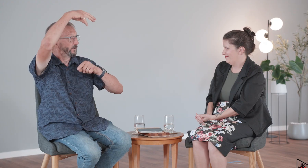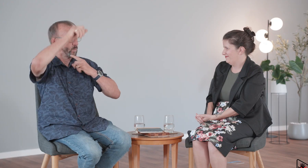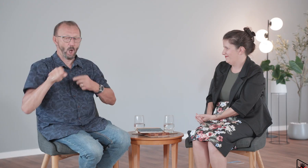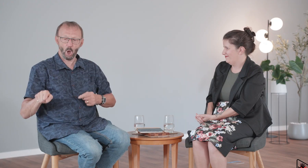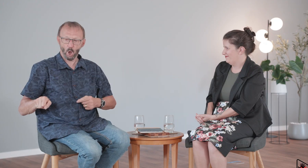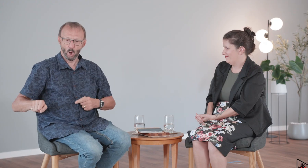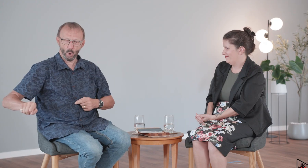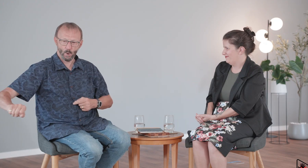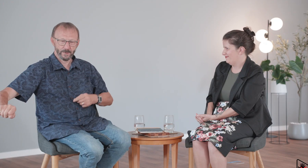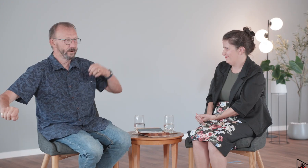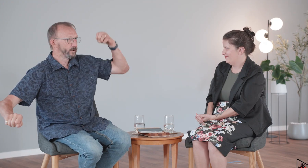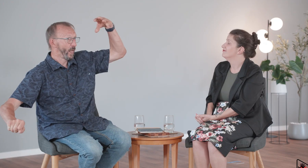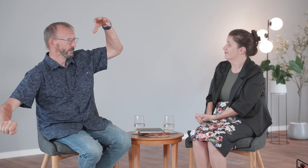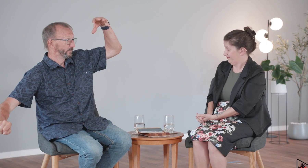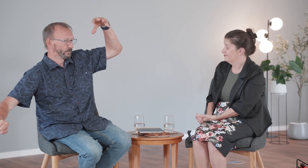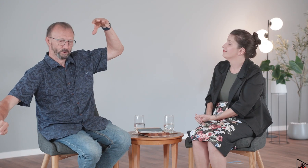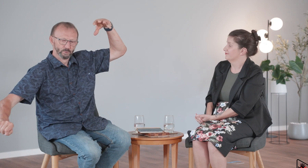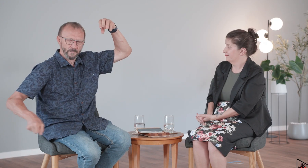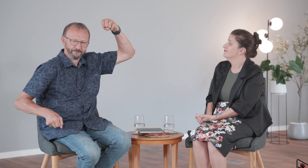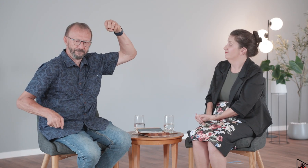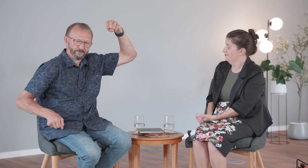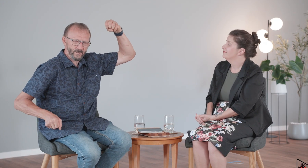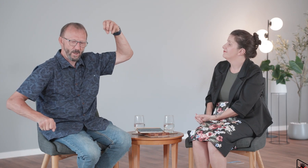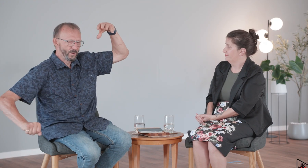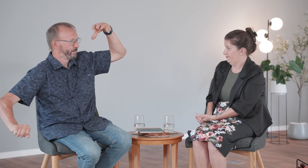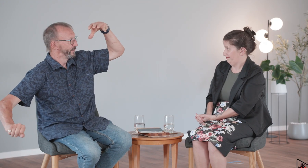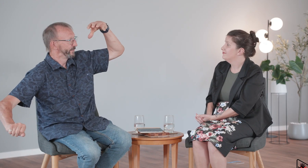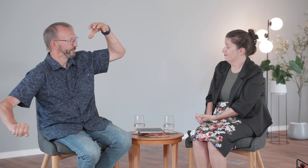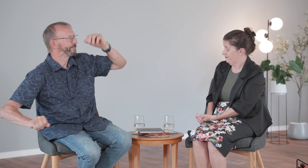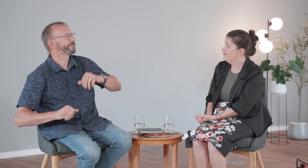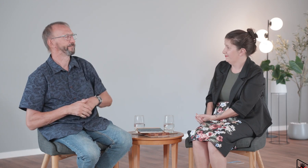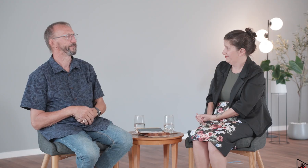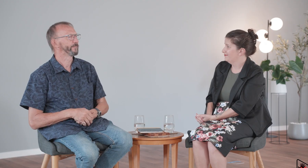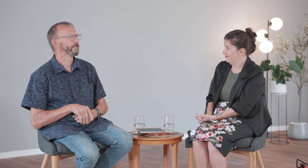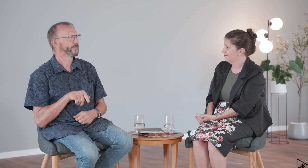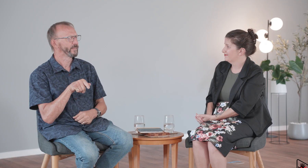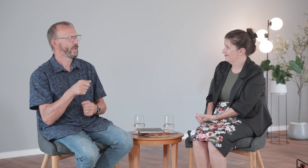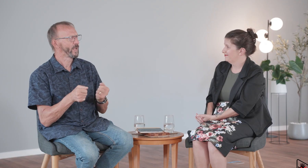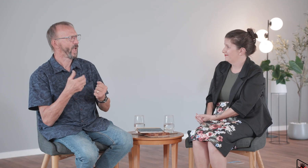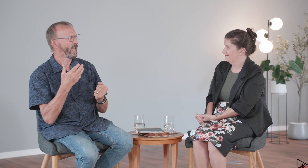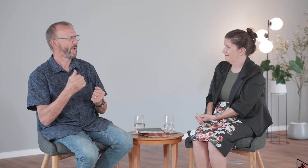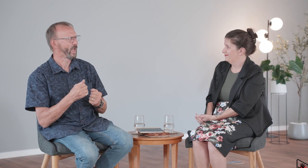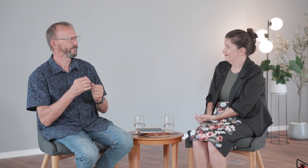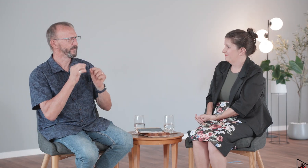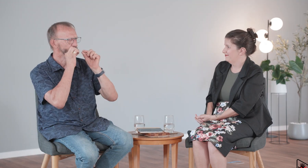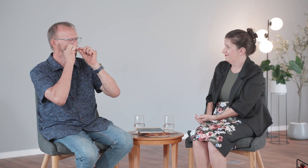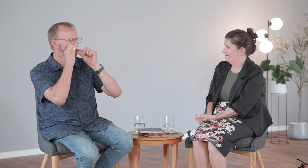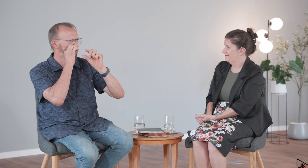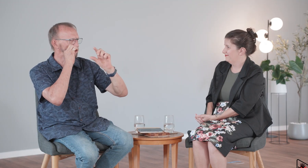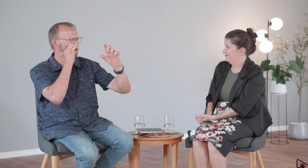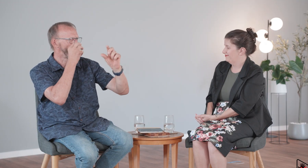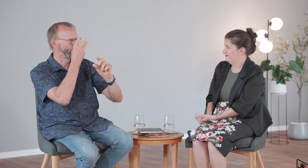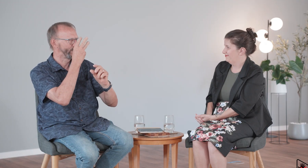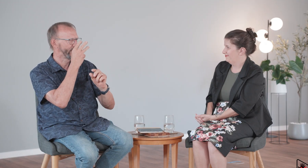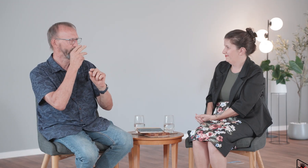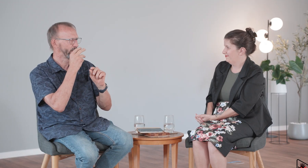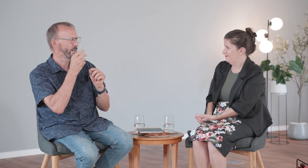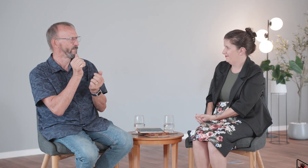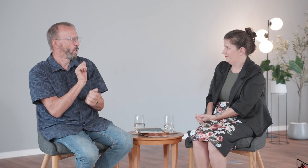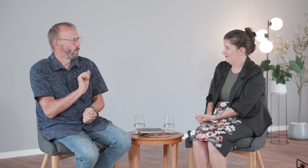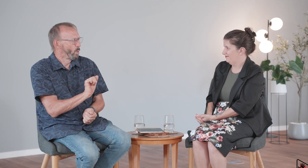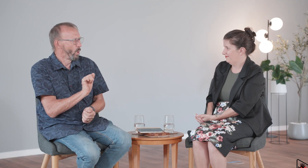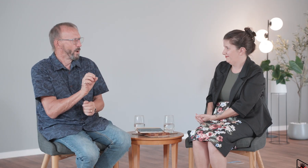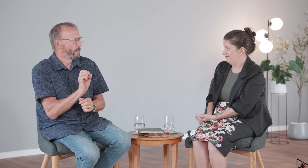which is activated by the car door opening? And that car had three air horns connected to the horn